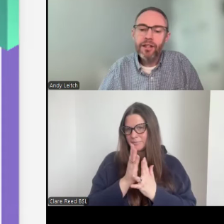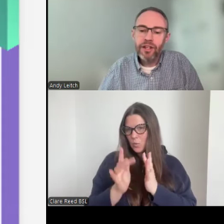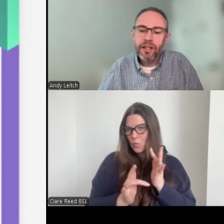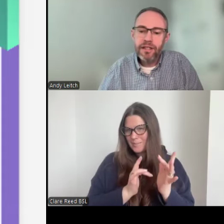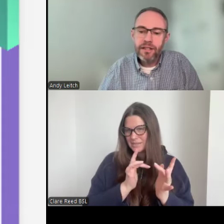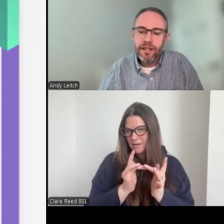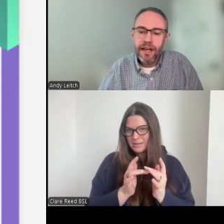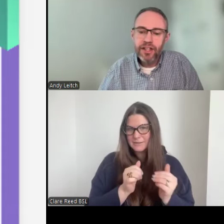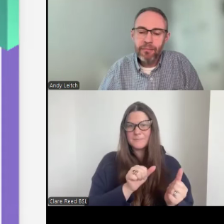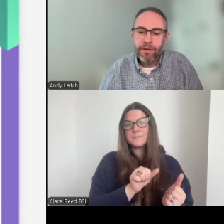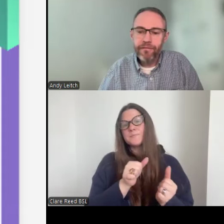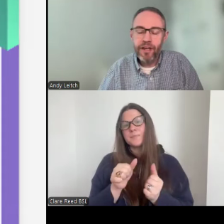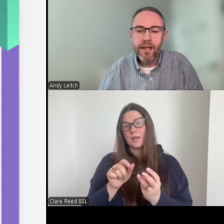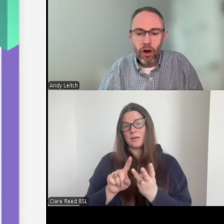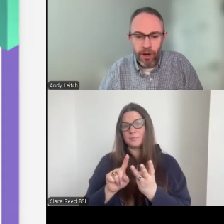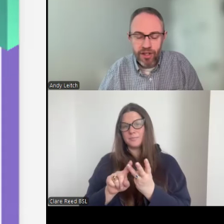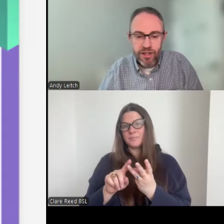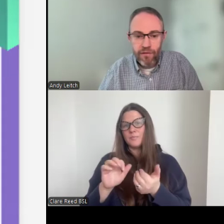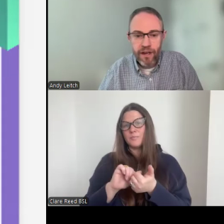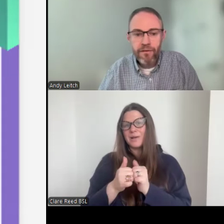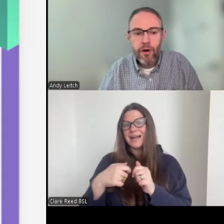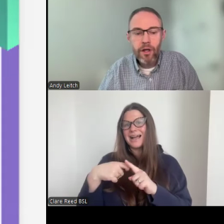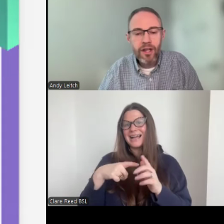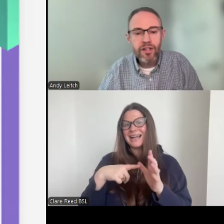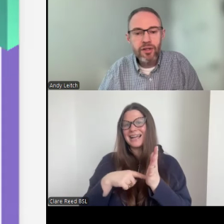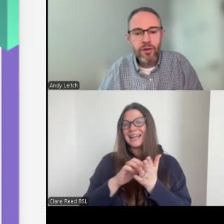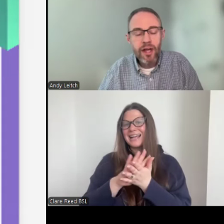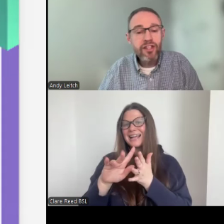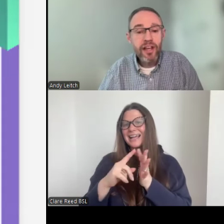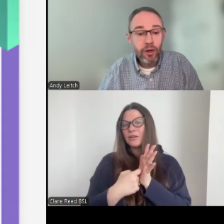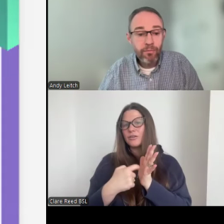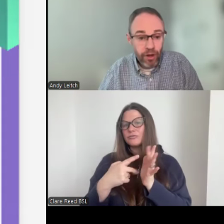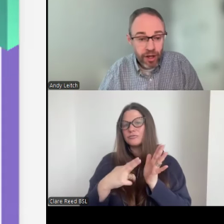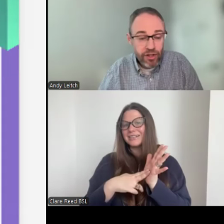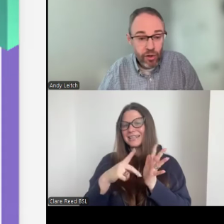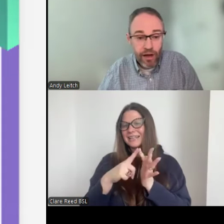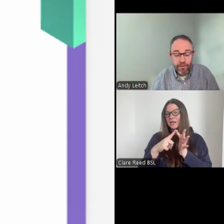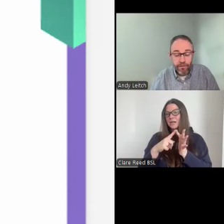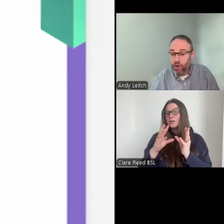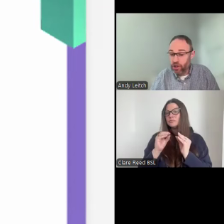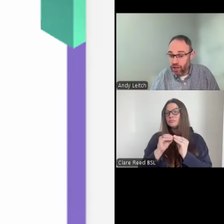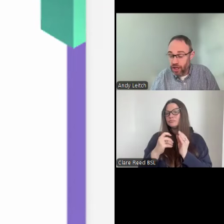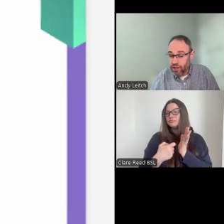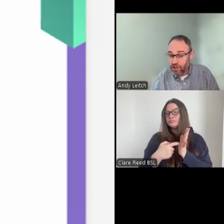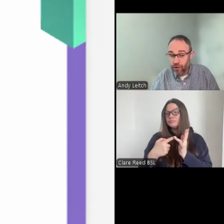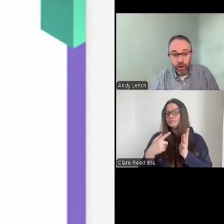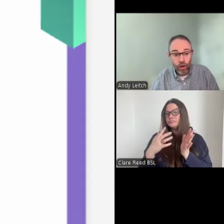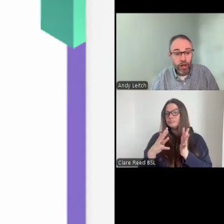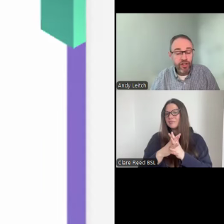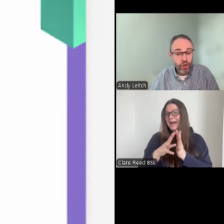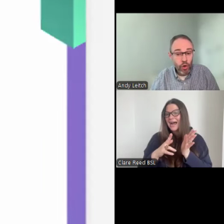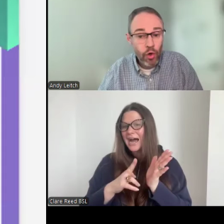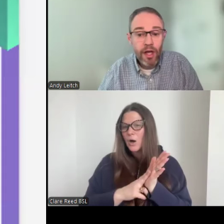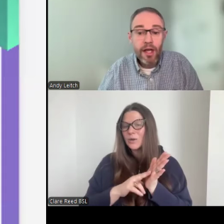she is the tech champion for e-commerce. If any of you are looking to sell your products or you have merchandise, you've got an online store,